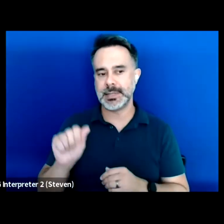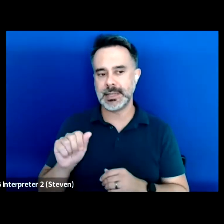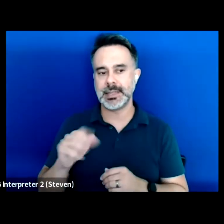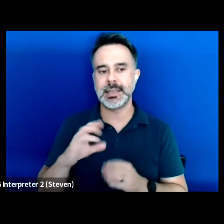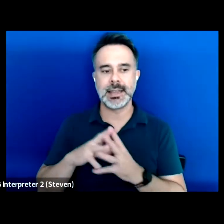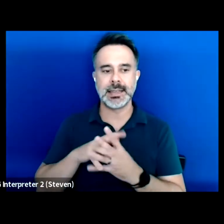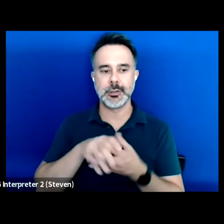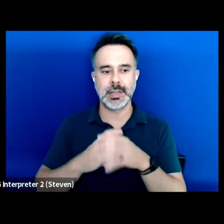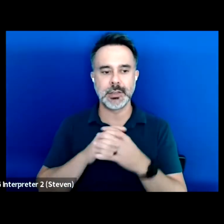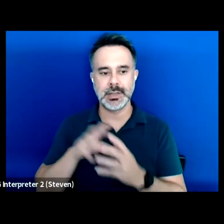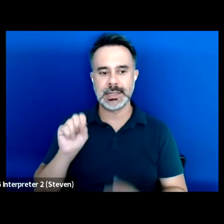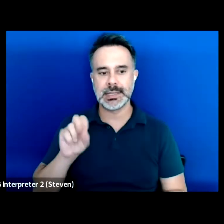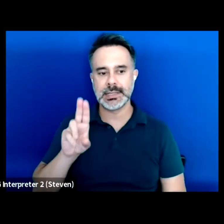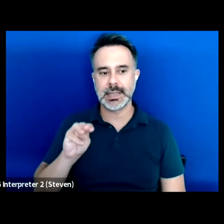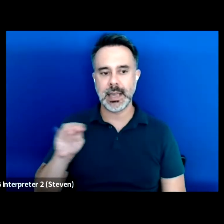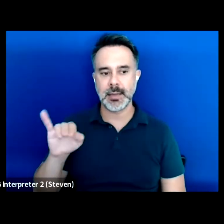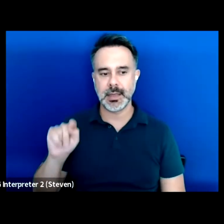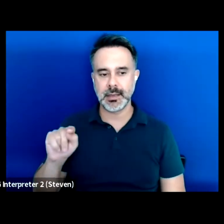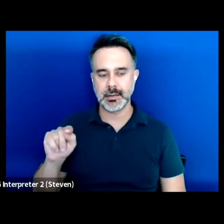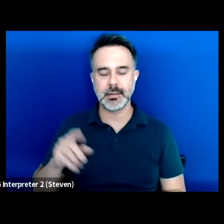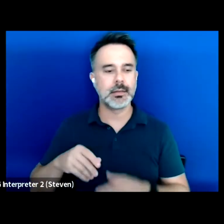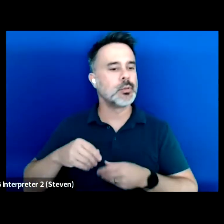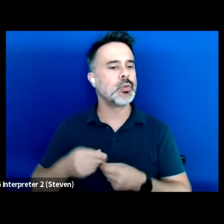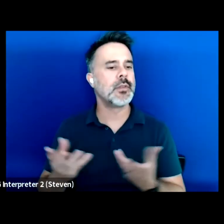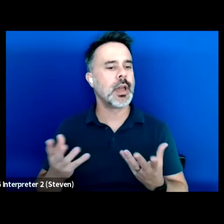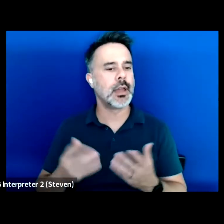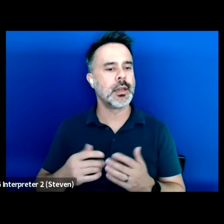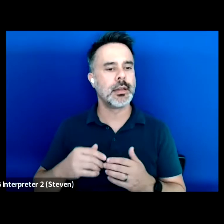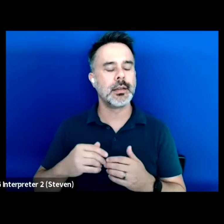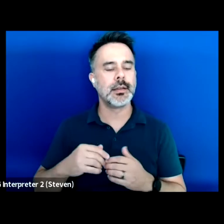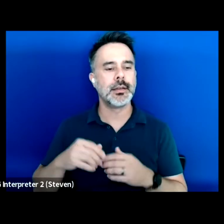to follow have always been a part of Alice's Tiger Plan.